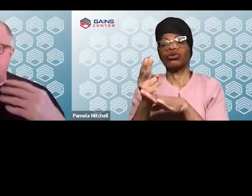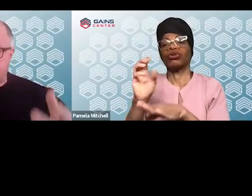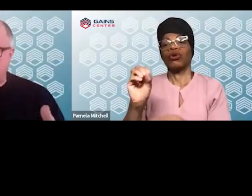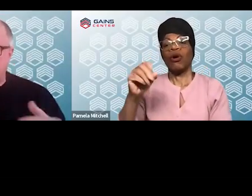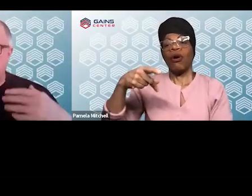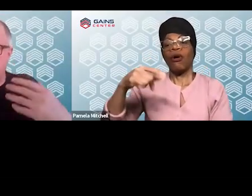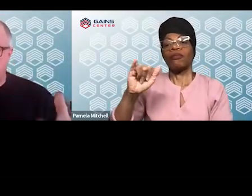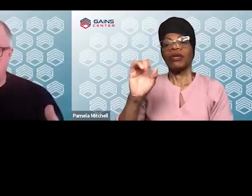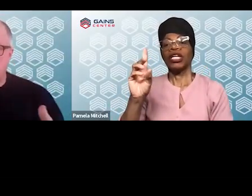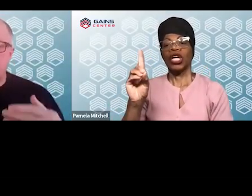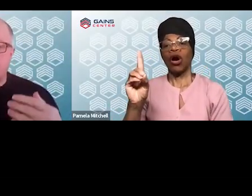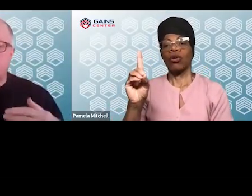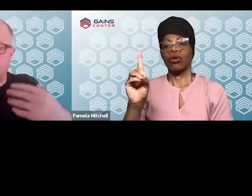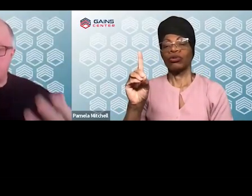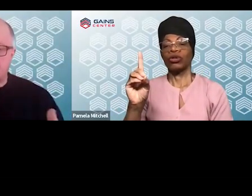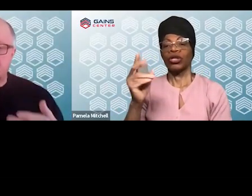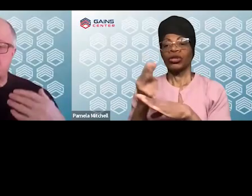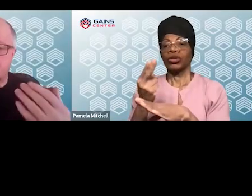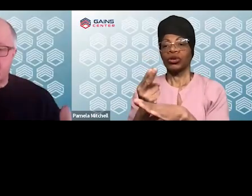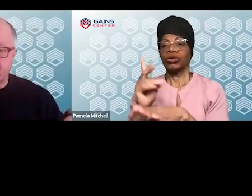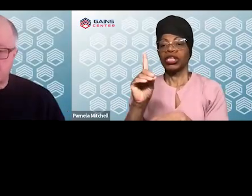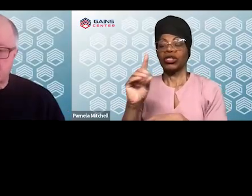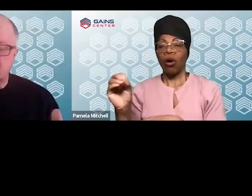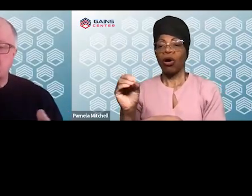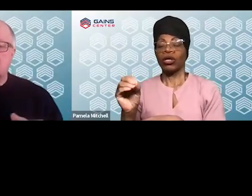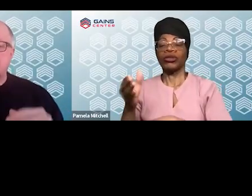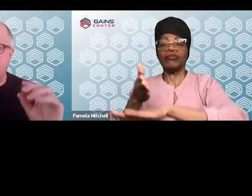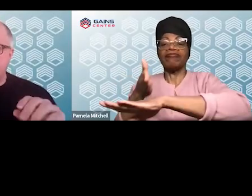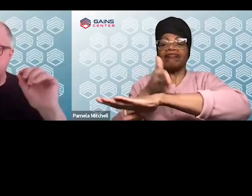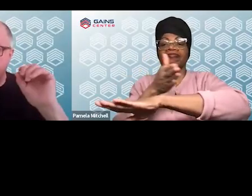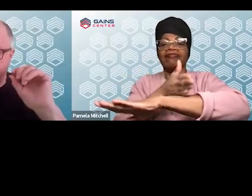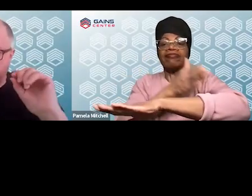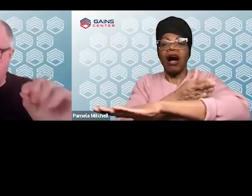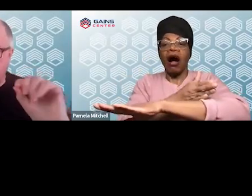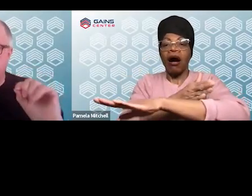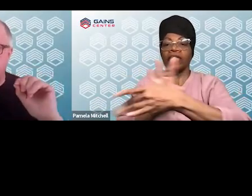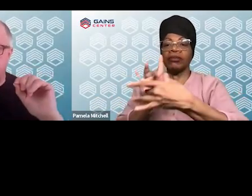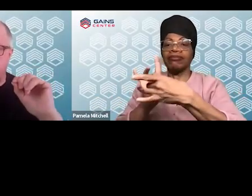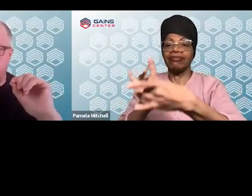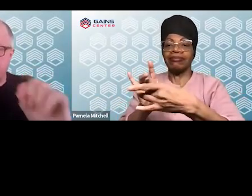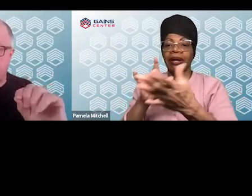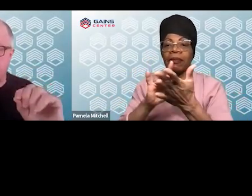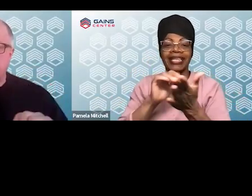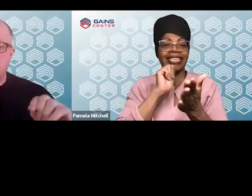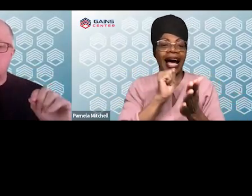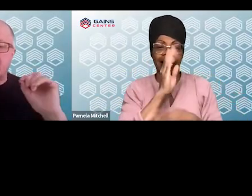to improve their adherence to their medication, not as a direct treatment per se,